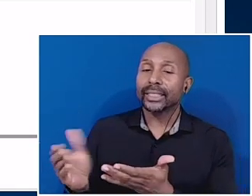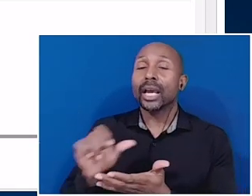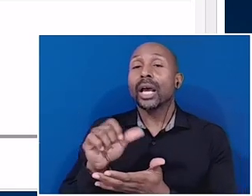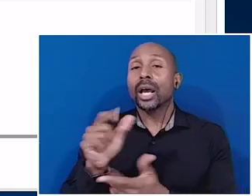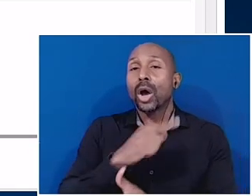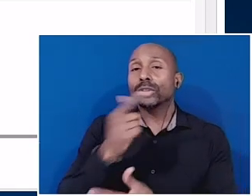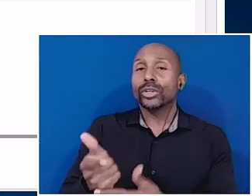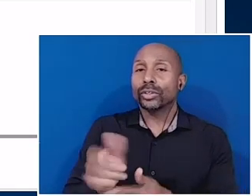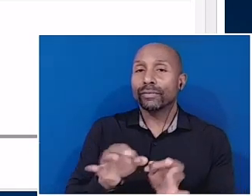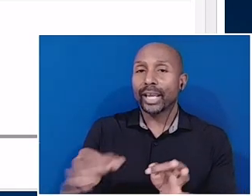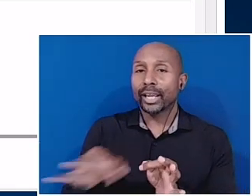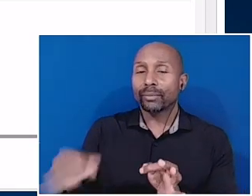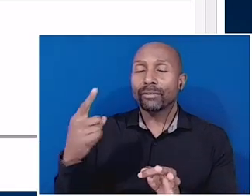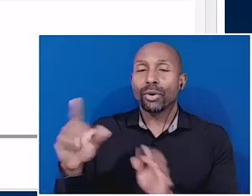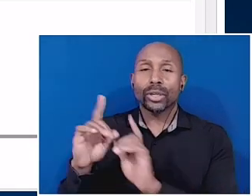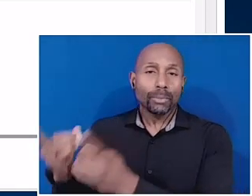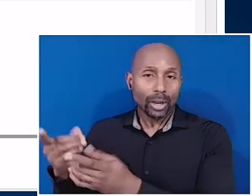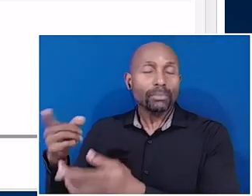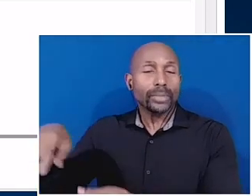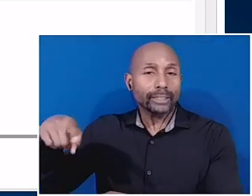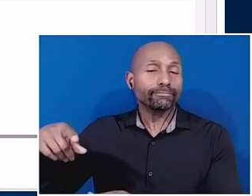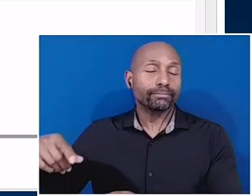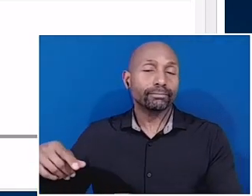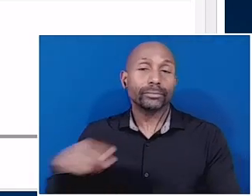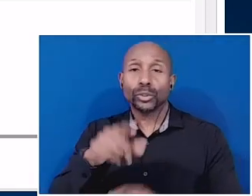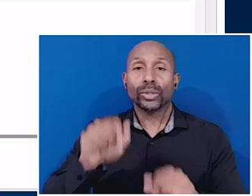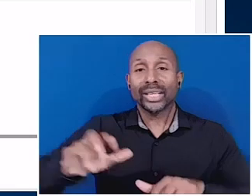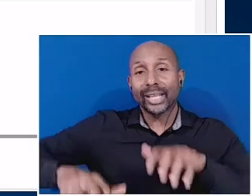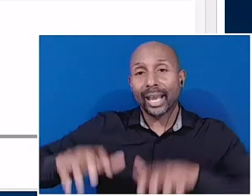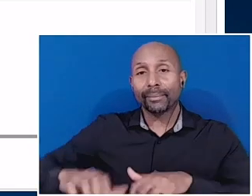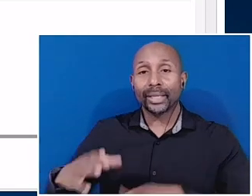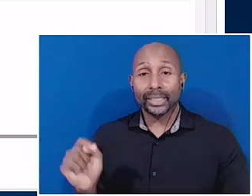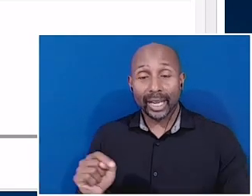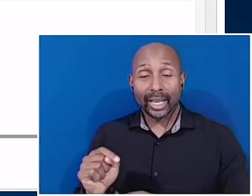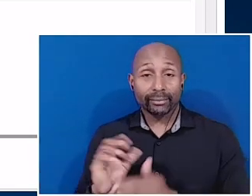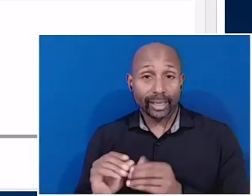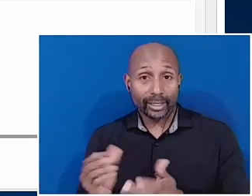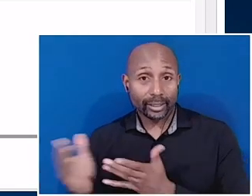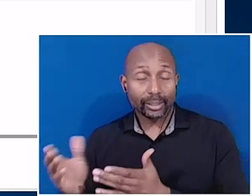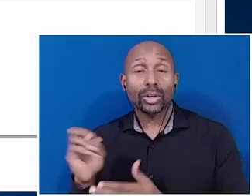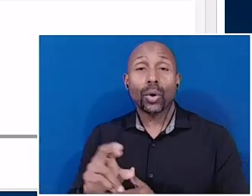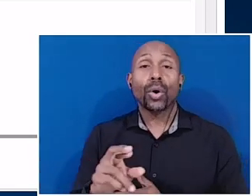Department to consider, either in the chat or in your upcoming proposal period time.